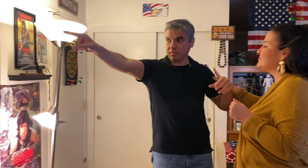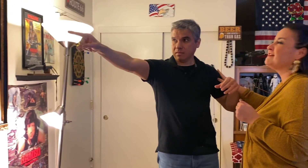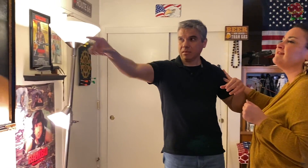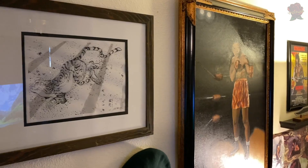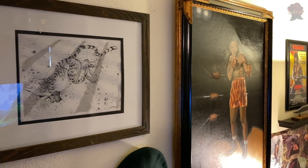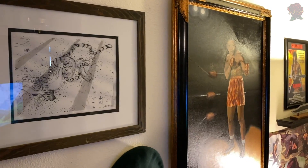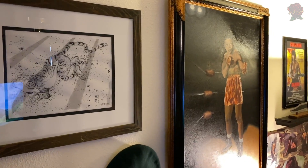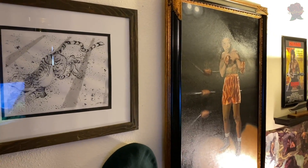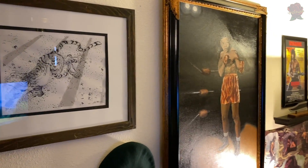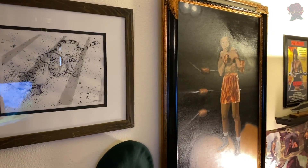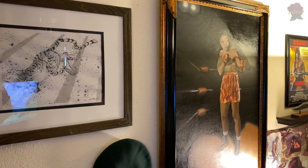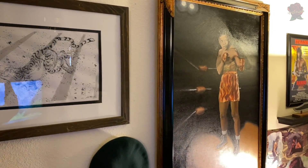That one, too.